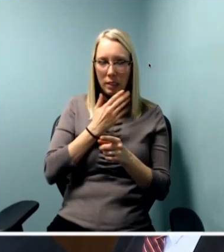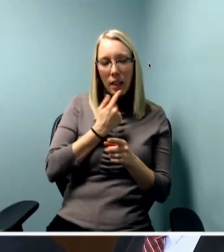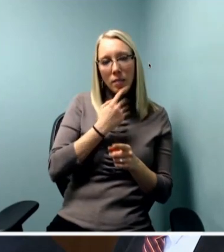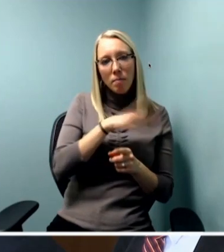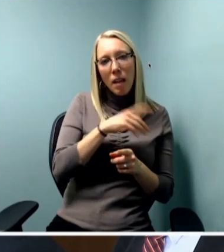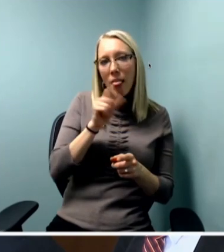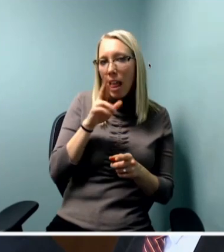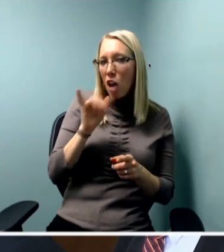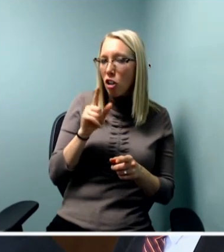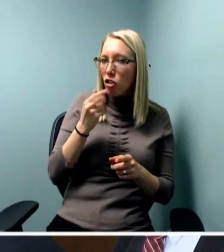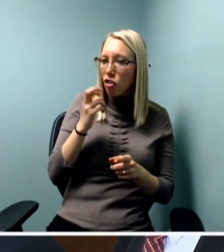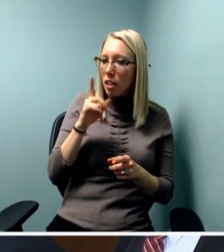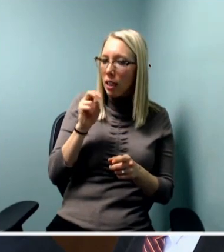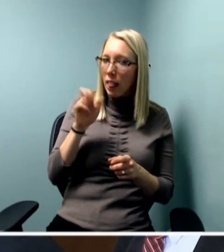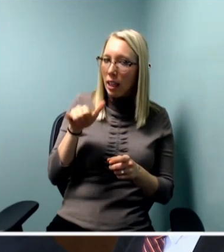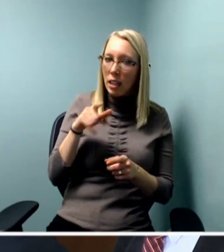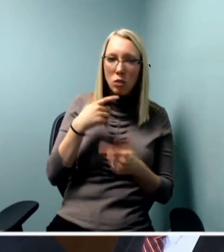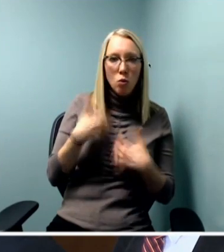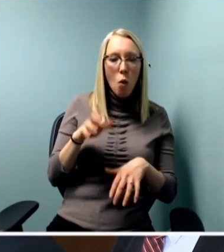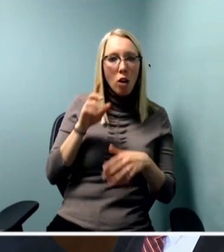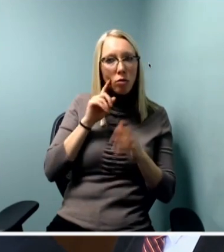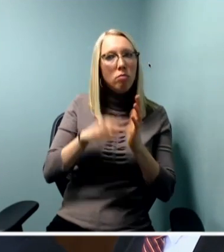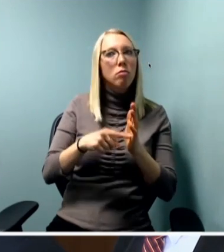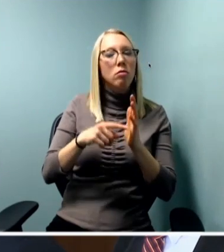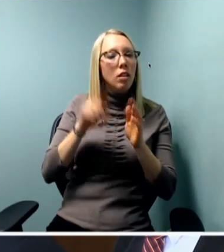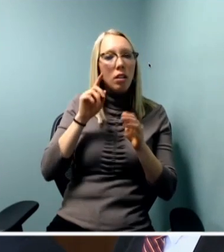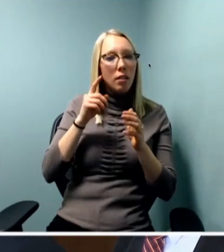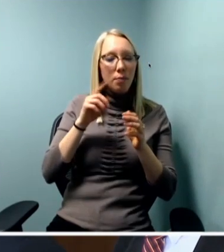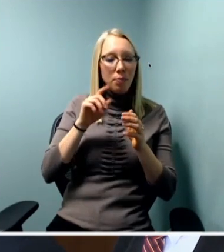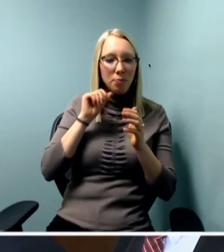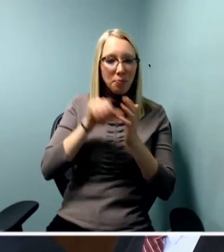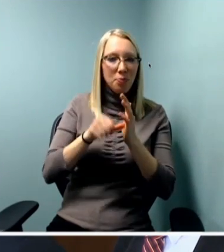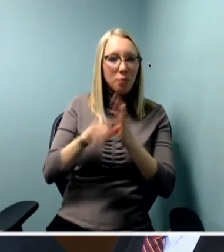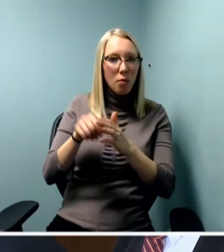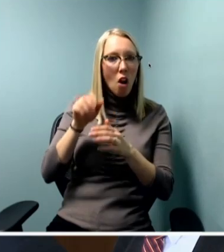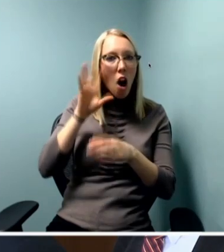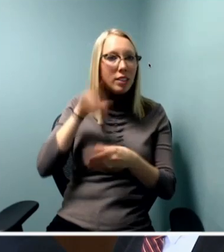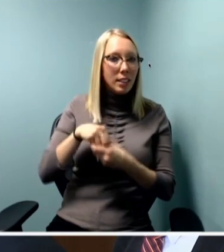to be in the narrative frame of what this work is. Because everyone's going to come in and look at,